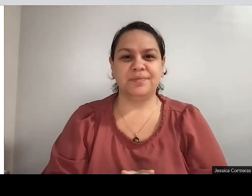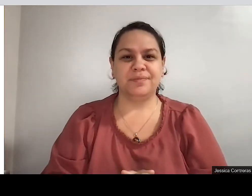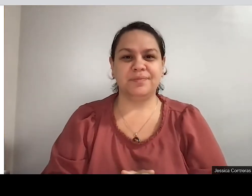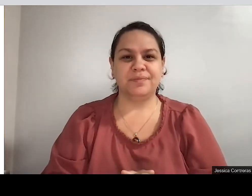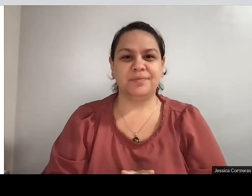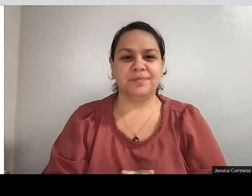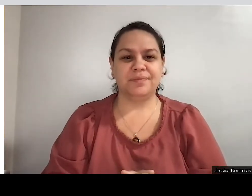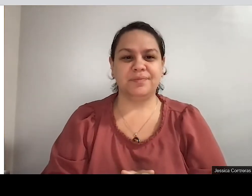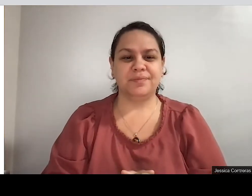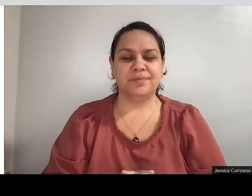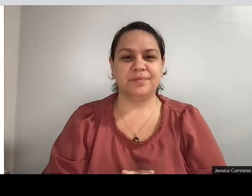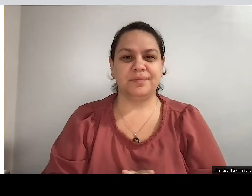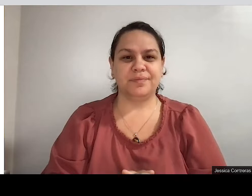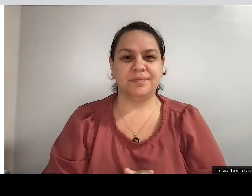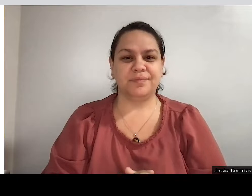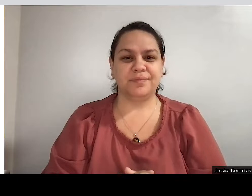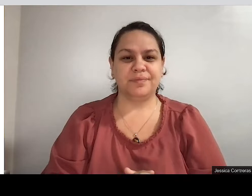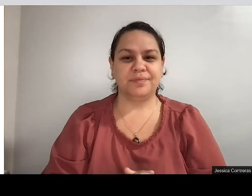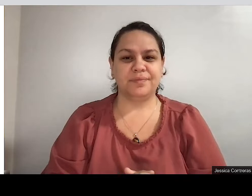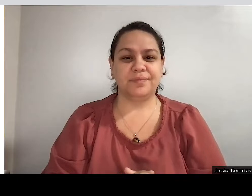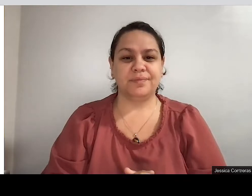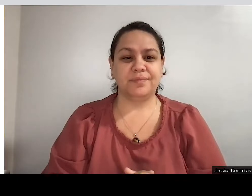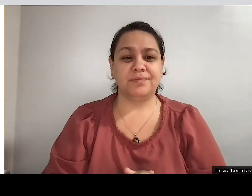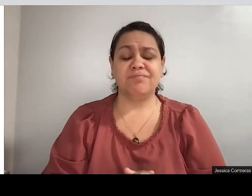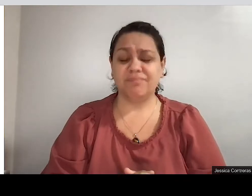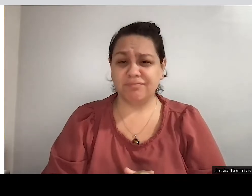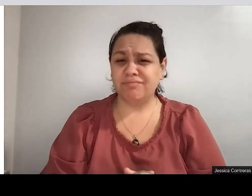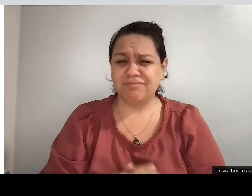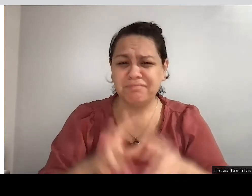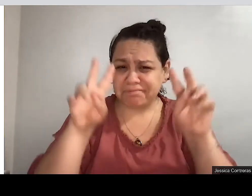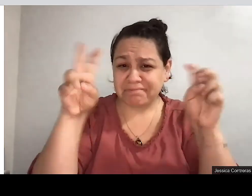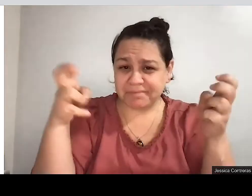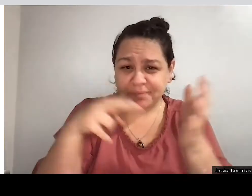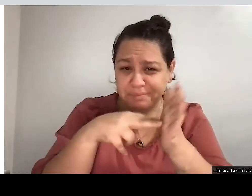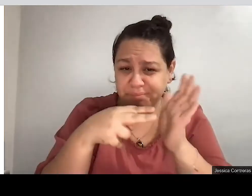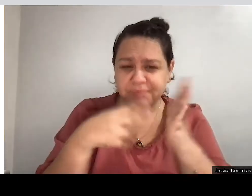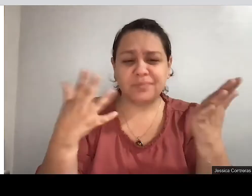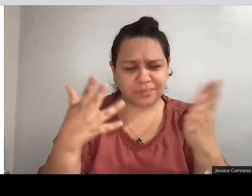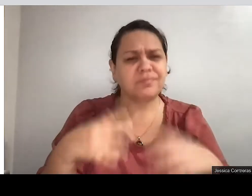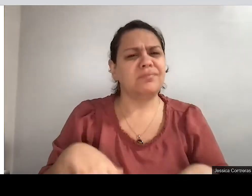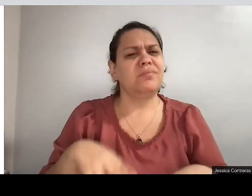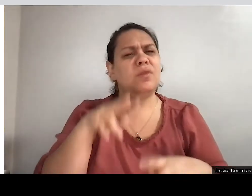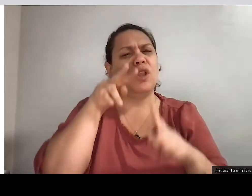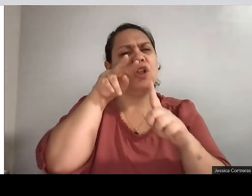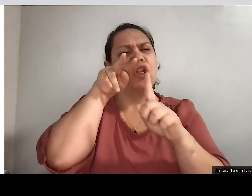Cross-linguistic evidence from the color Stroop task across five languages.”